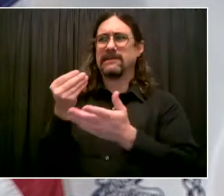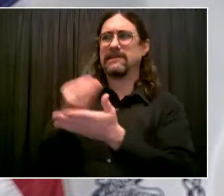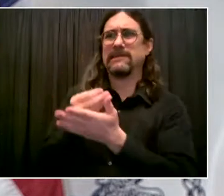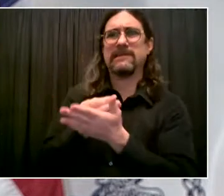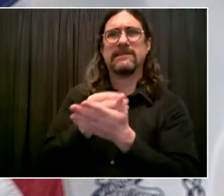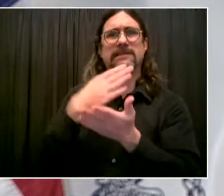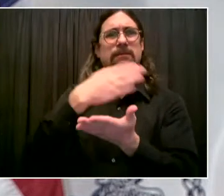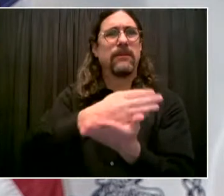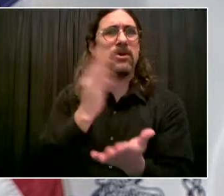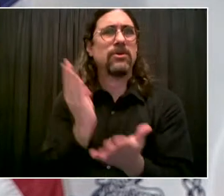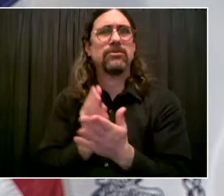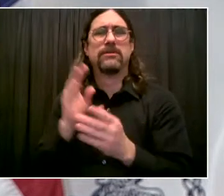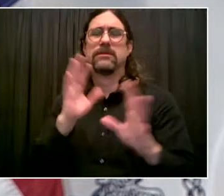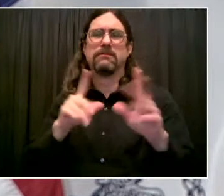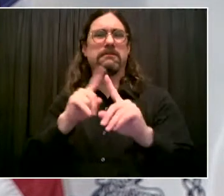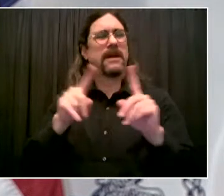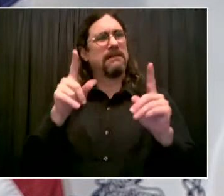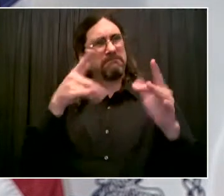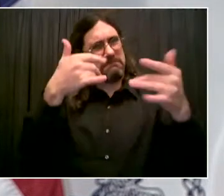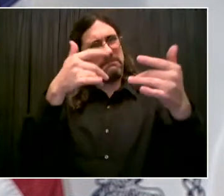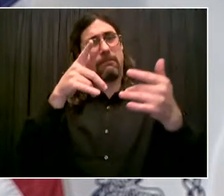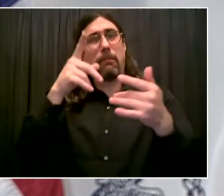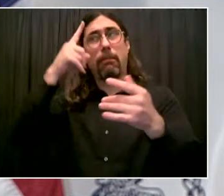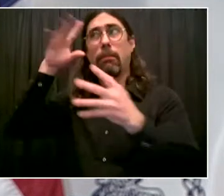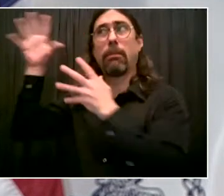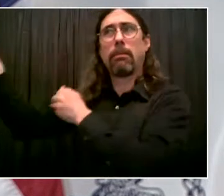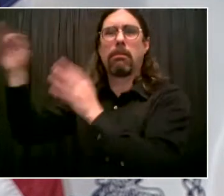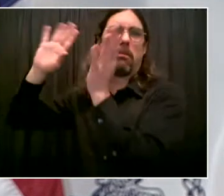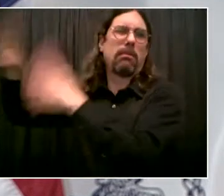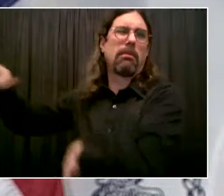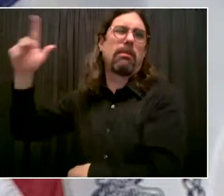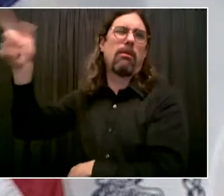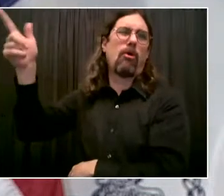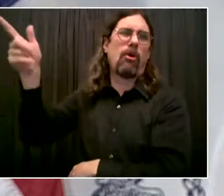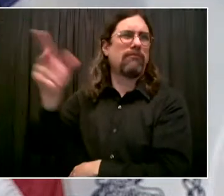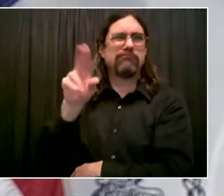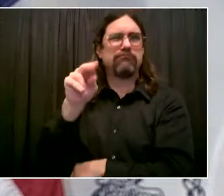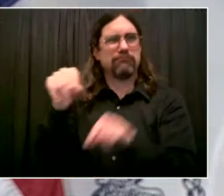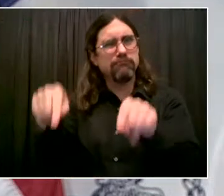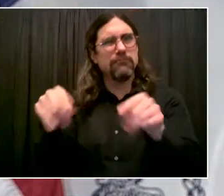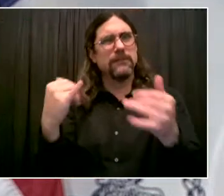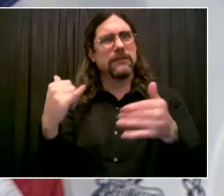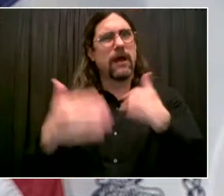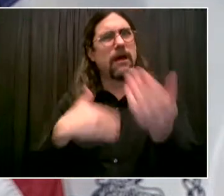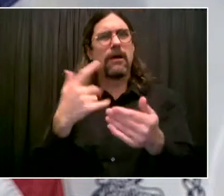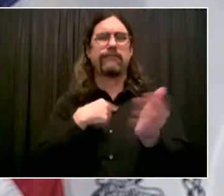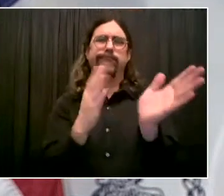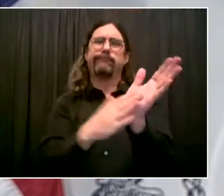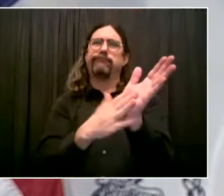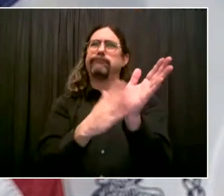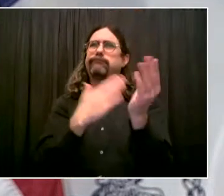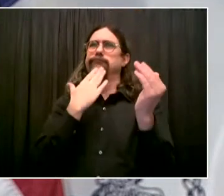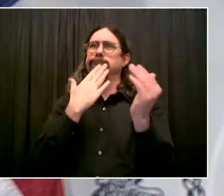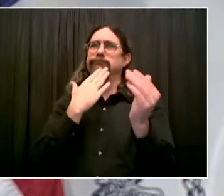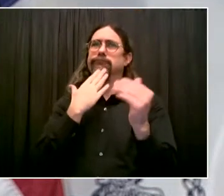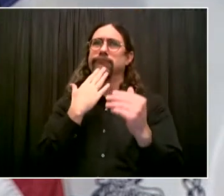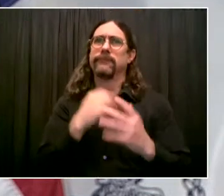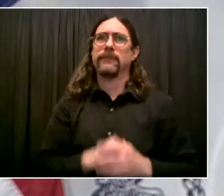YORKERS AND SURVIVORS. AGAIN I WOULD'VE LIKED TO HAVE BEEN WITH YOU A LITTLE MORE